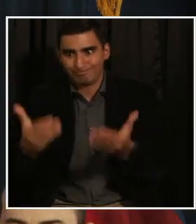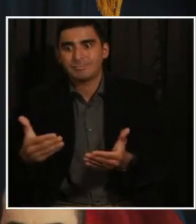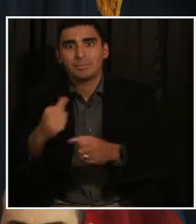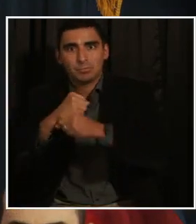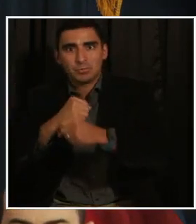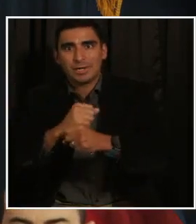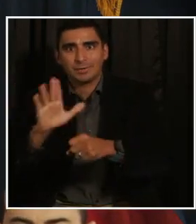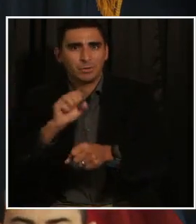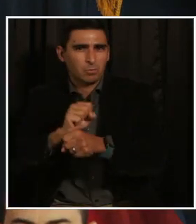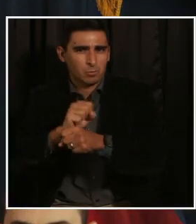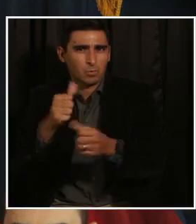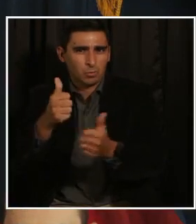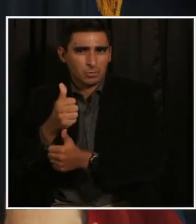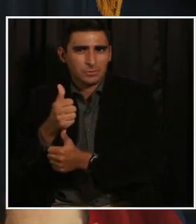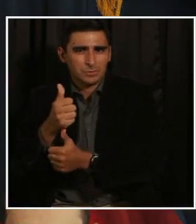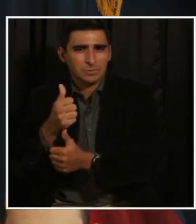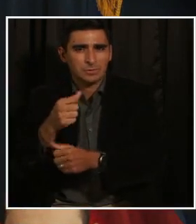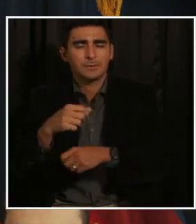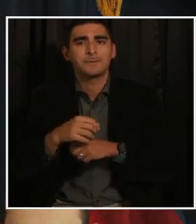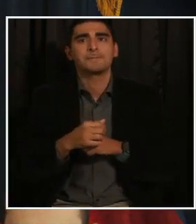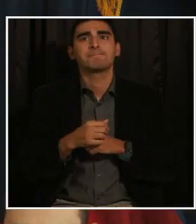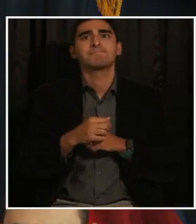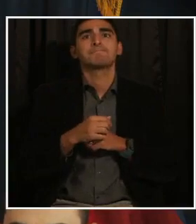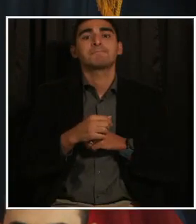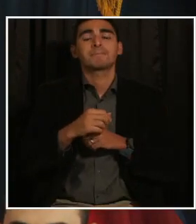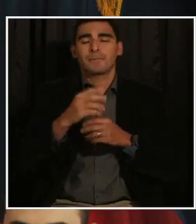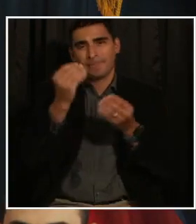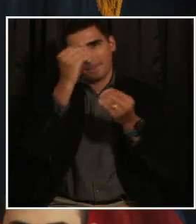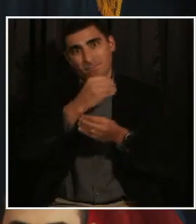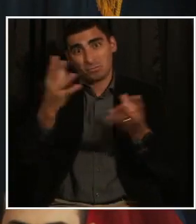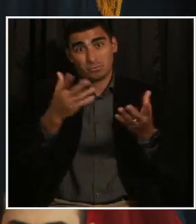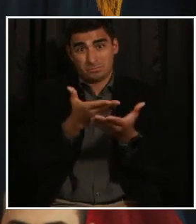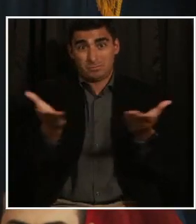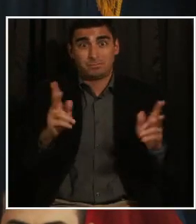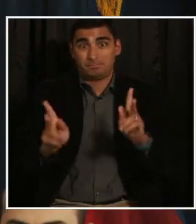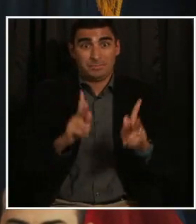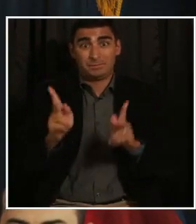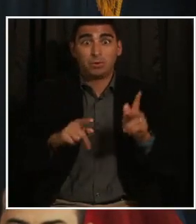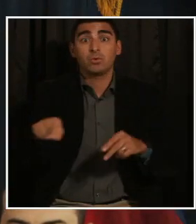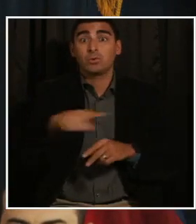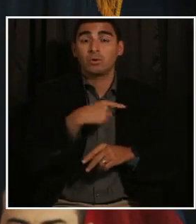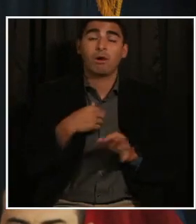what i'm here to tell the people of colorado is you shouldn't have to you shouldn't wait until